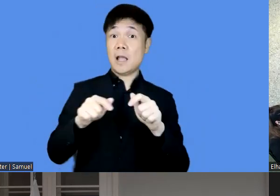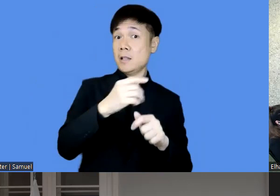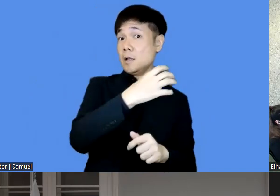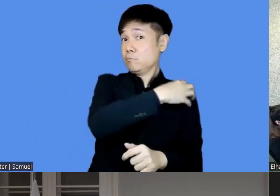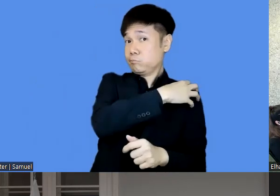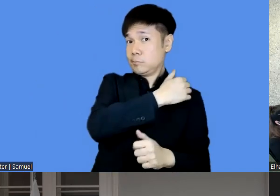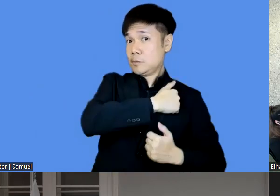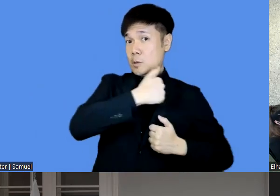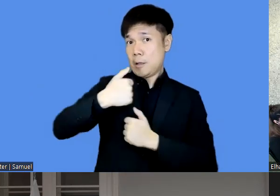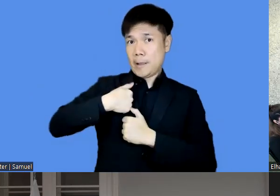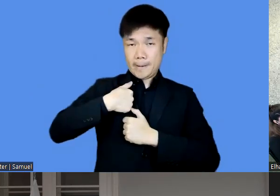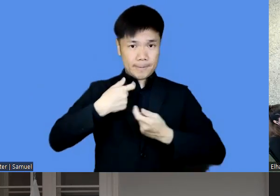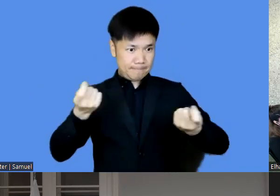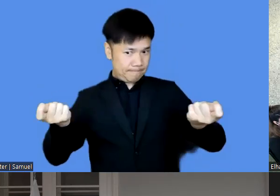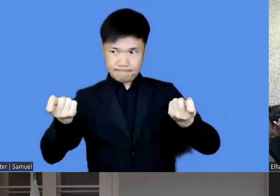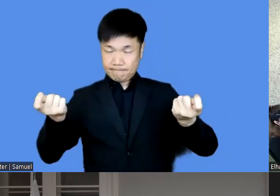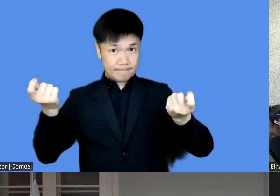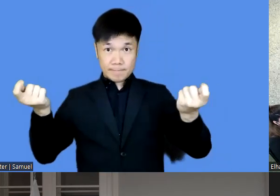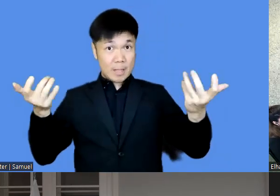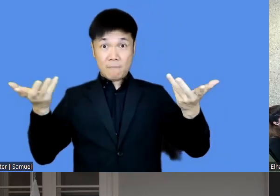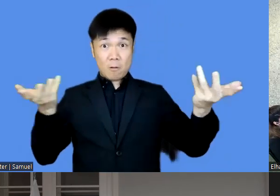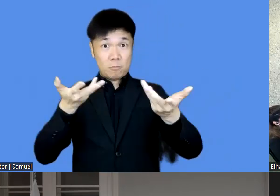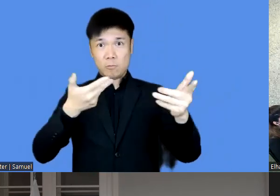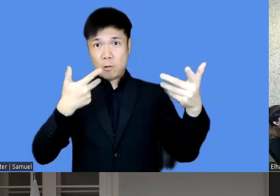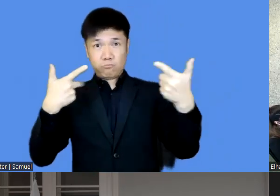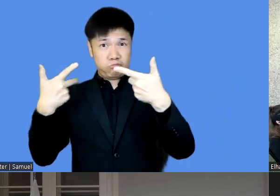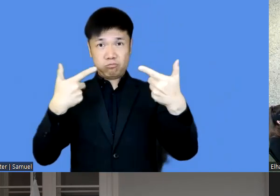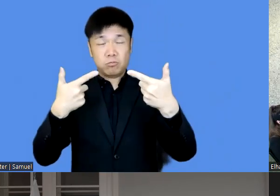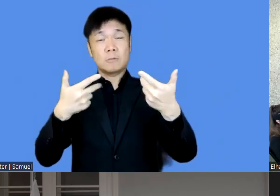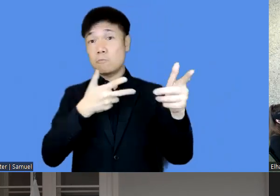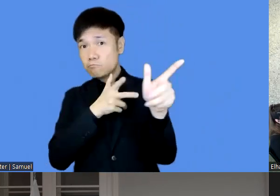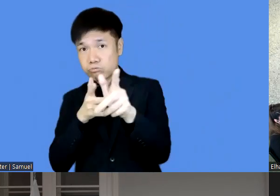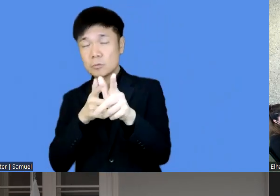International Humanitarian Law and Human Rights during armed conflict and many other ways.